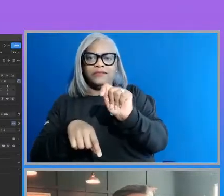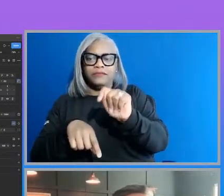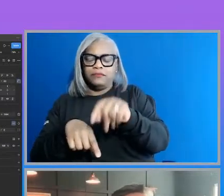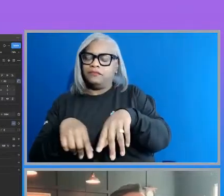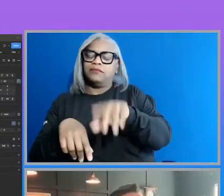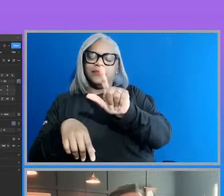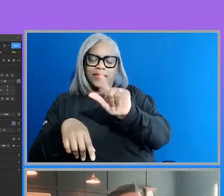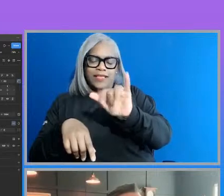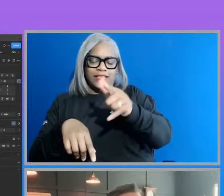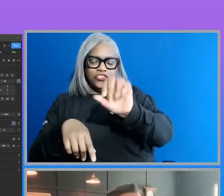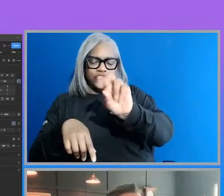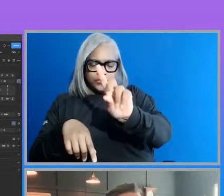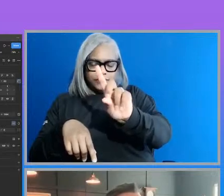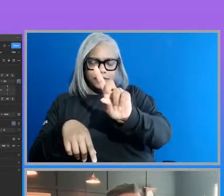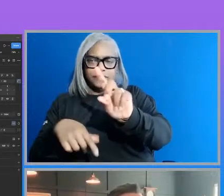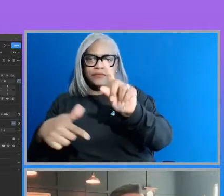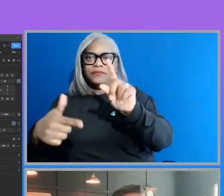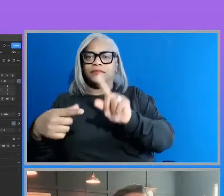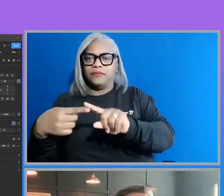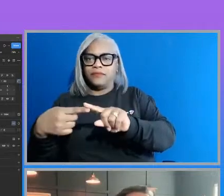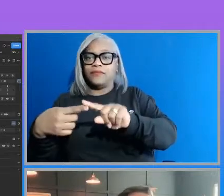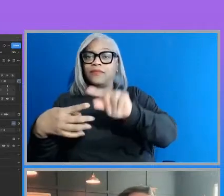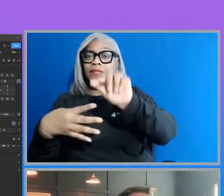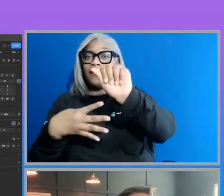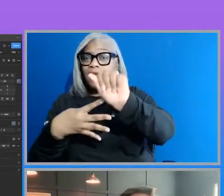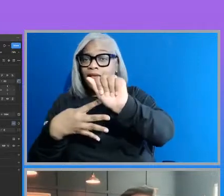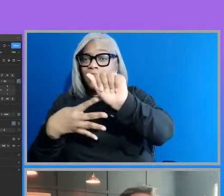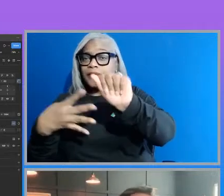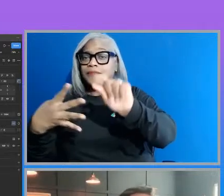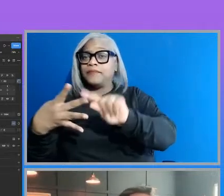C, and D, and next to each one of those categories is a